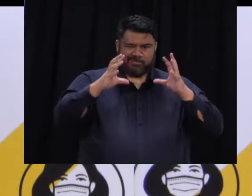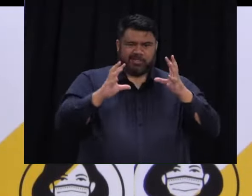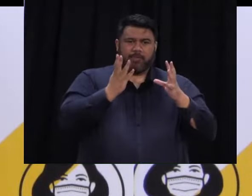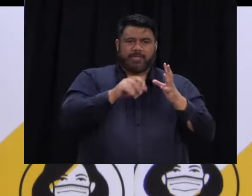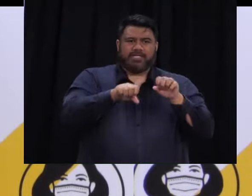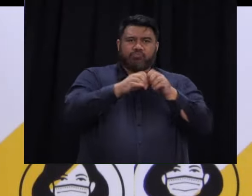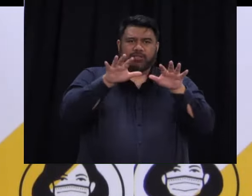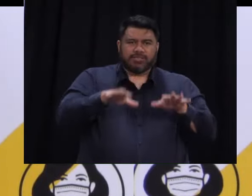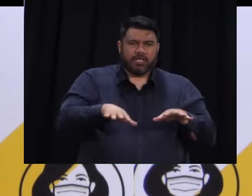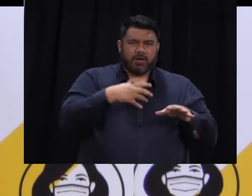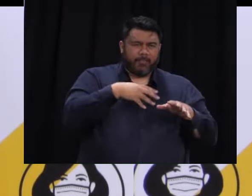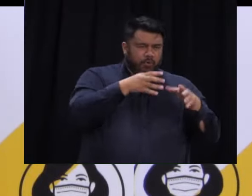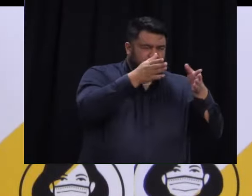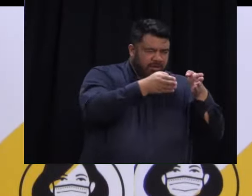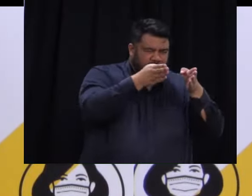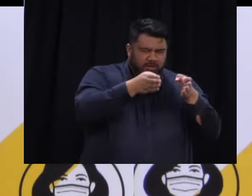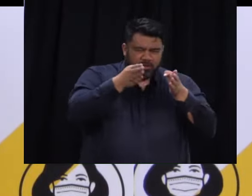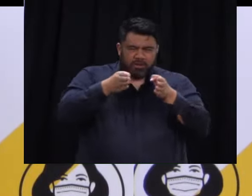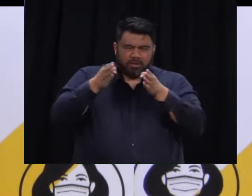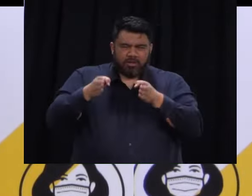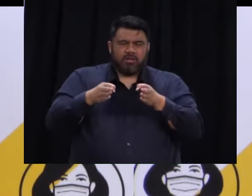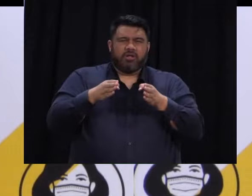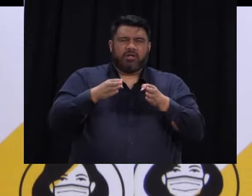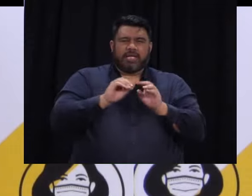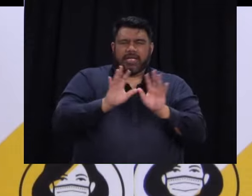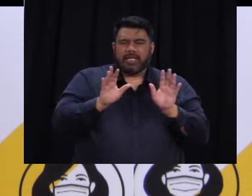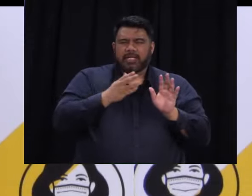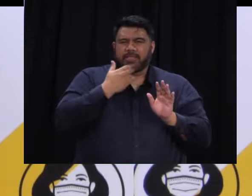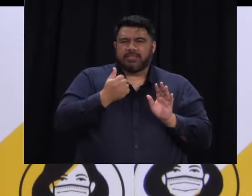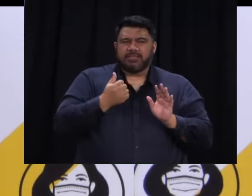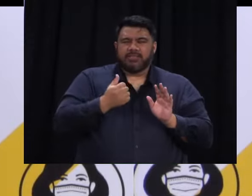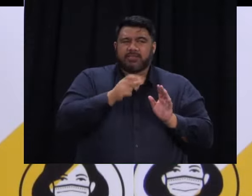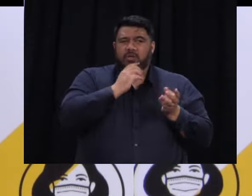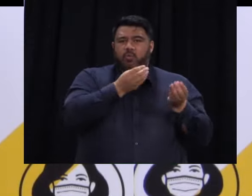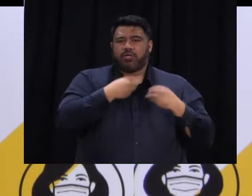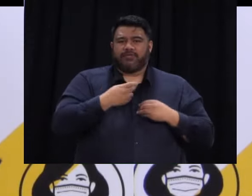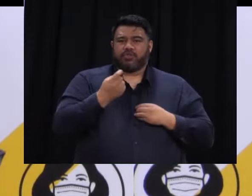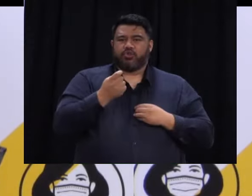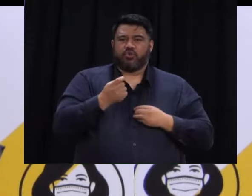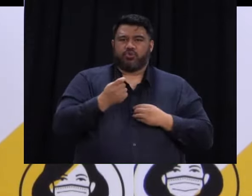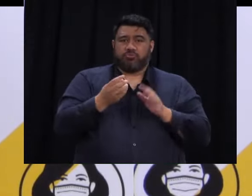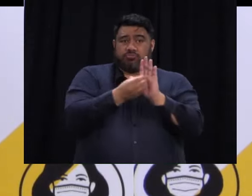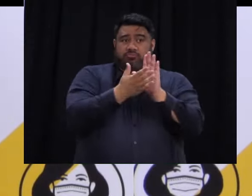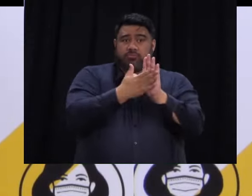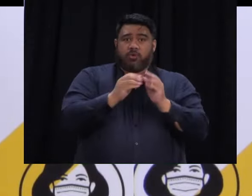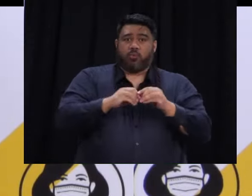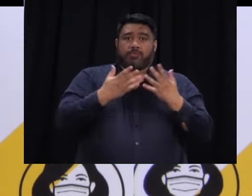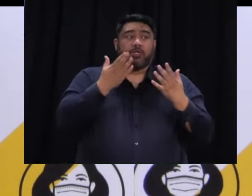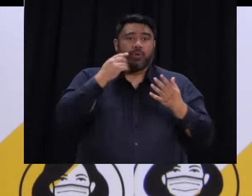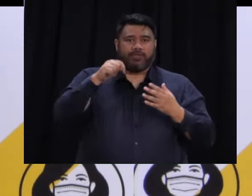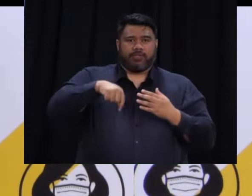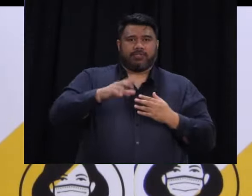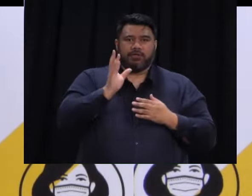data for all the cases since the start of the pandemic. I have asked for a desperate